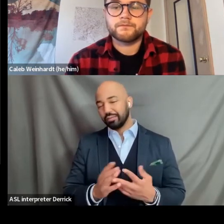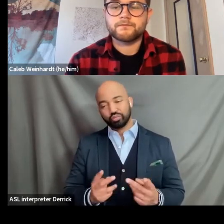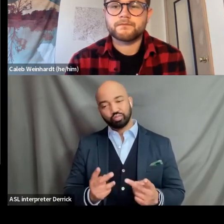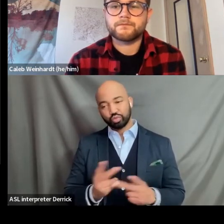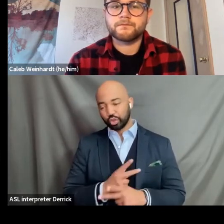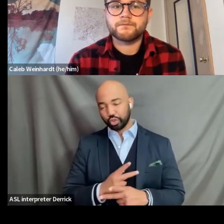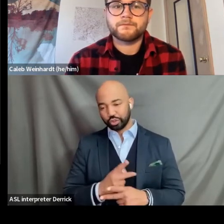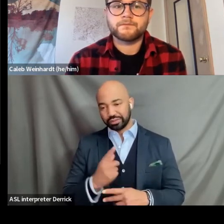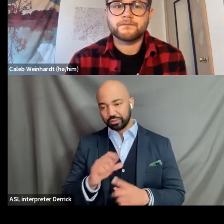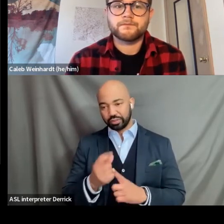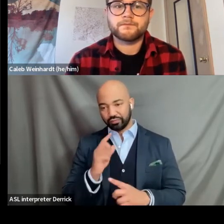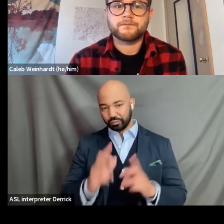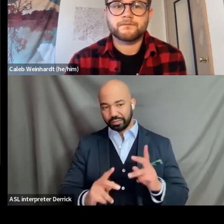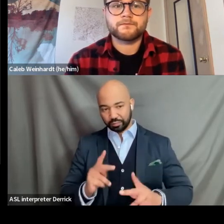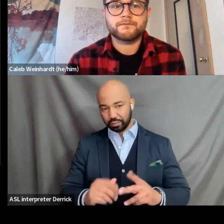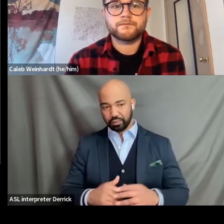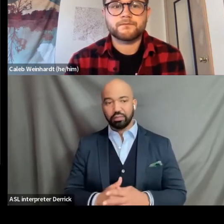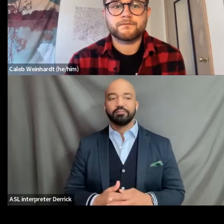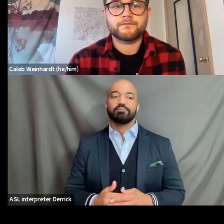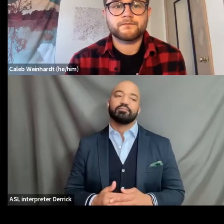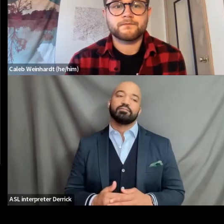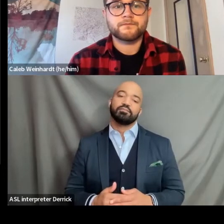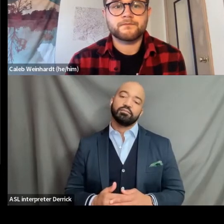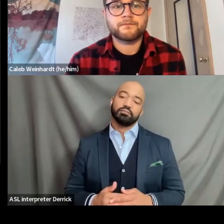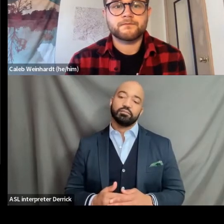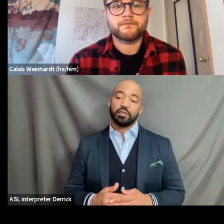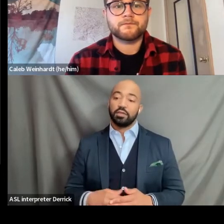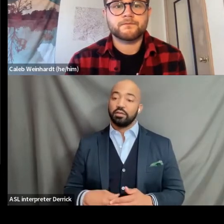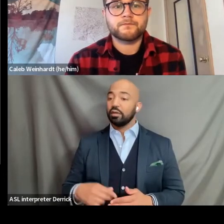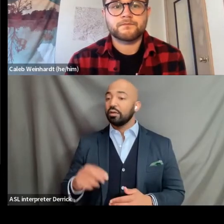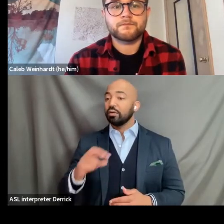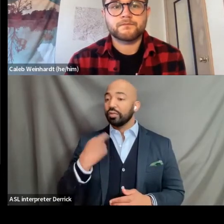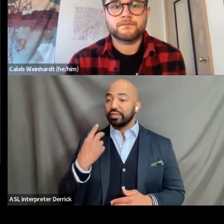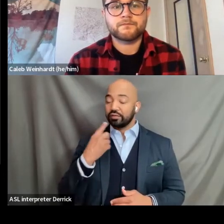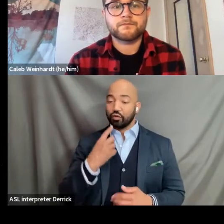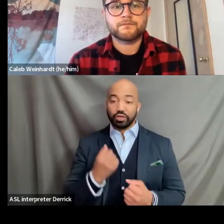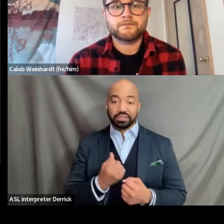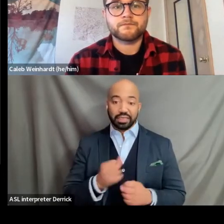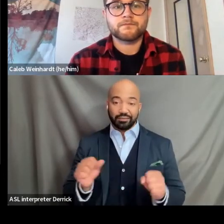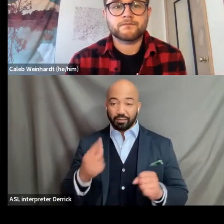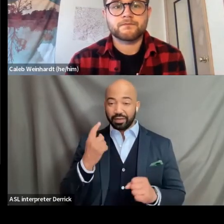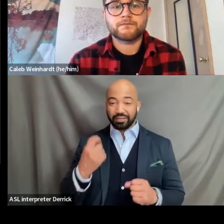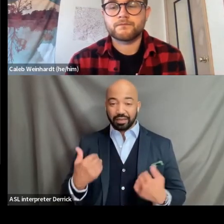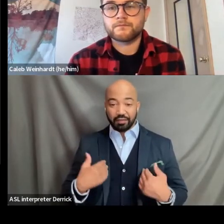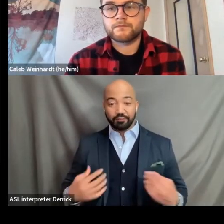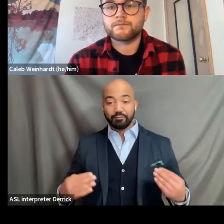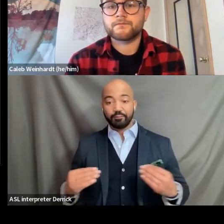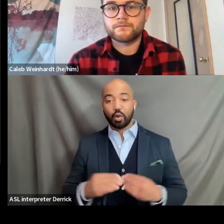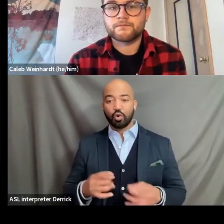There's a big risk of safety for good reason right now. There's an increase in hate-based violence that's happening